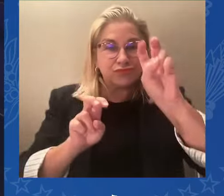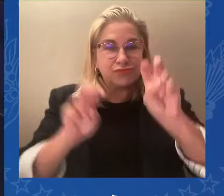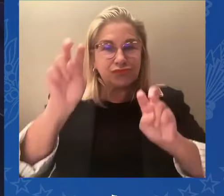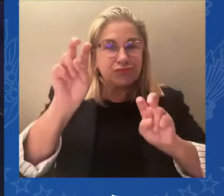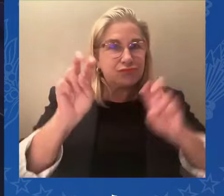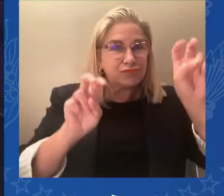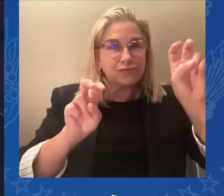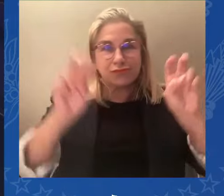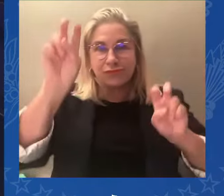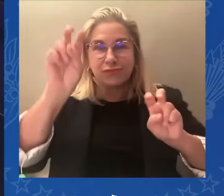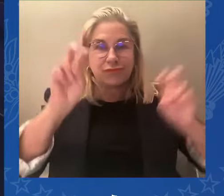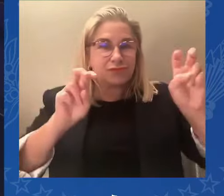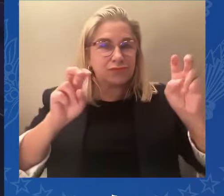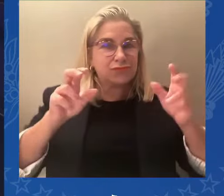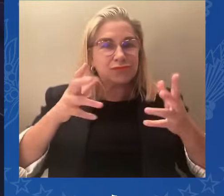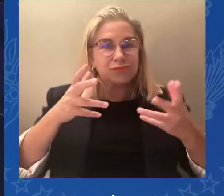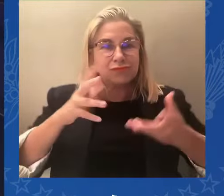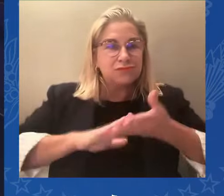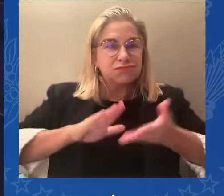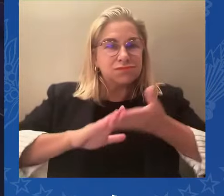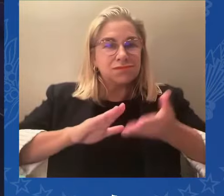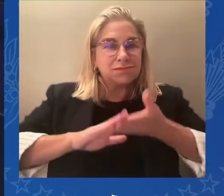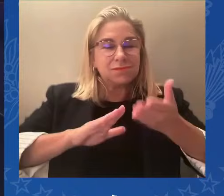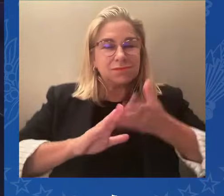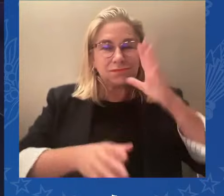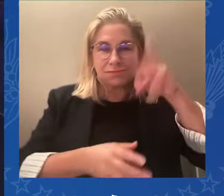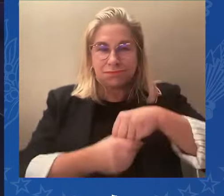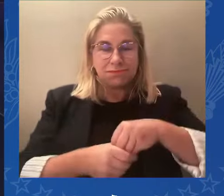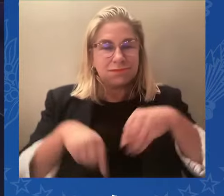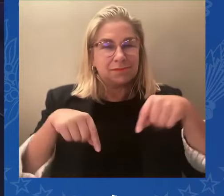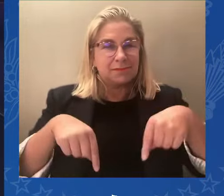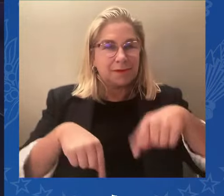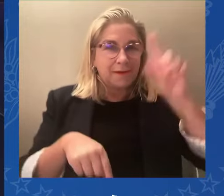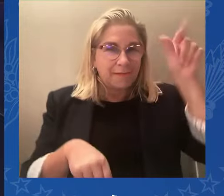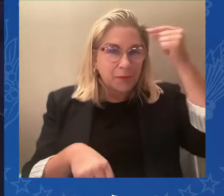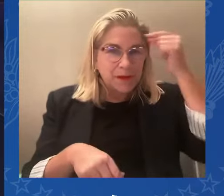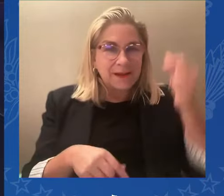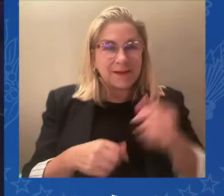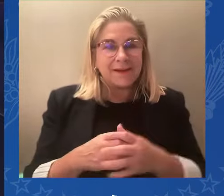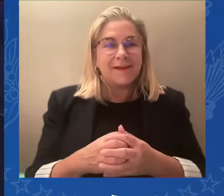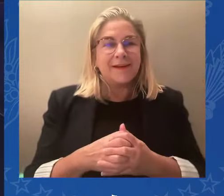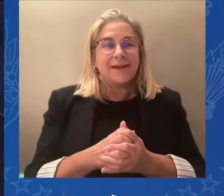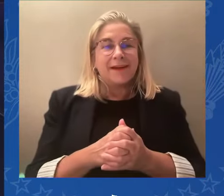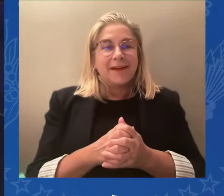In this moment, I think of what Shirley said. She said, quote, “Freedom is an endless horizon,